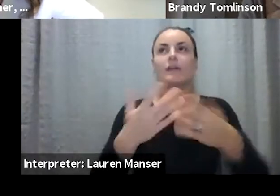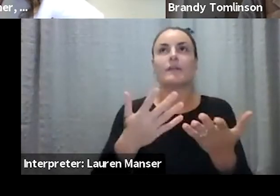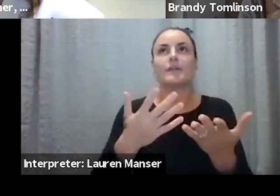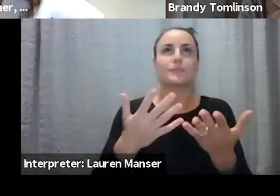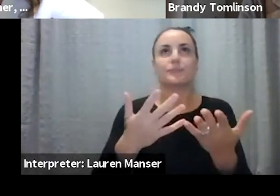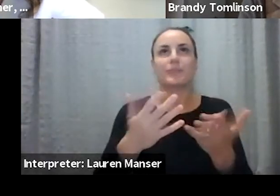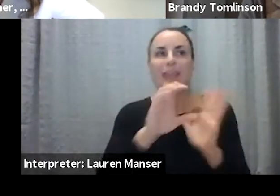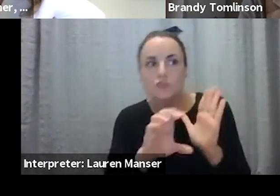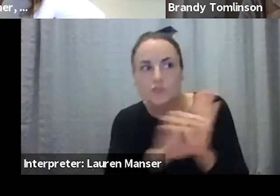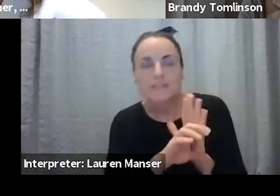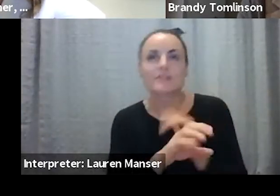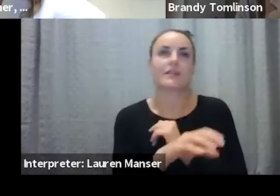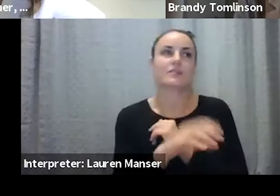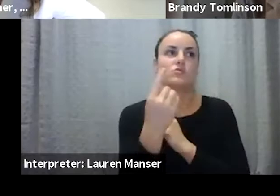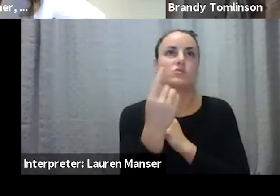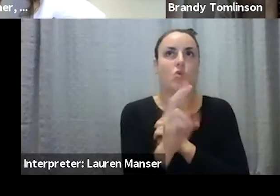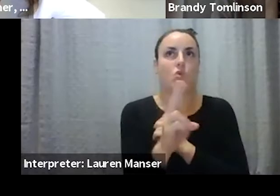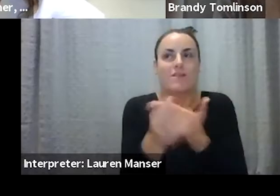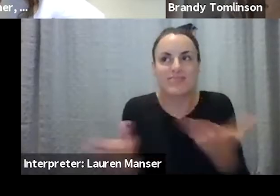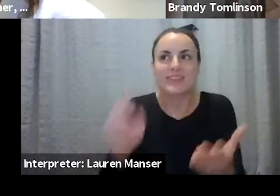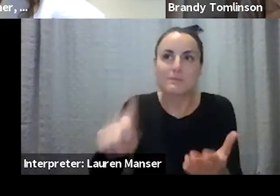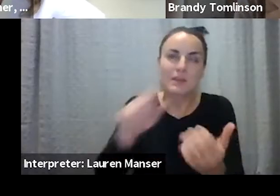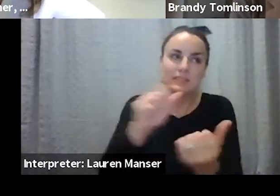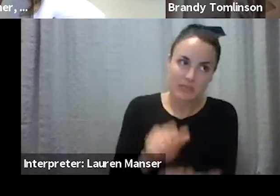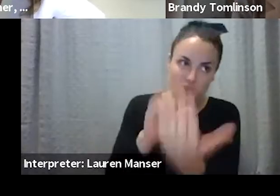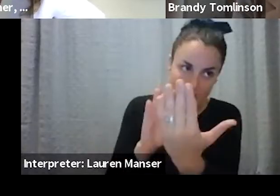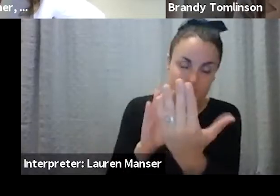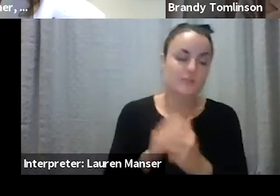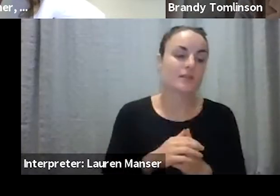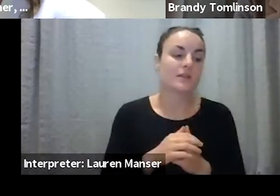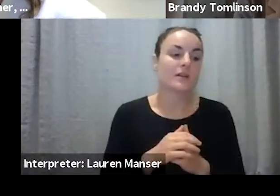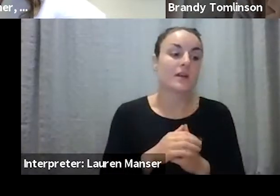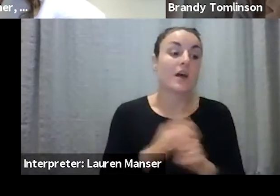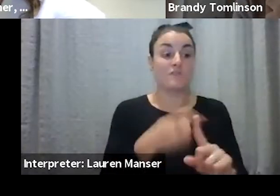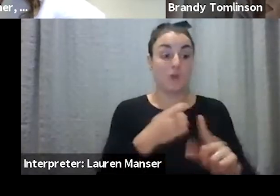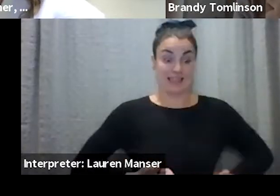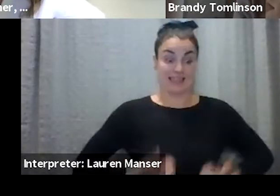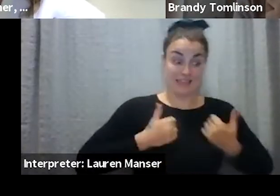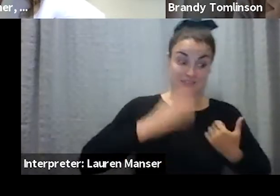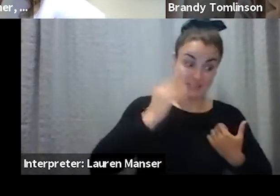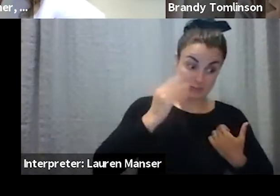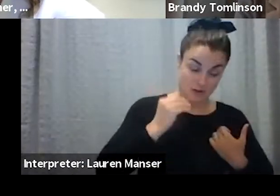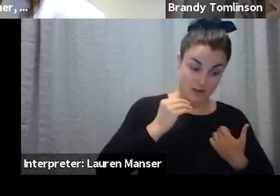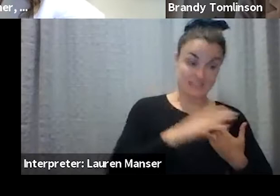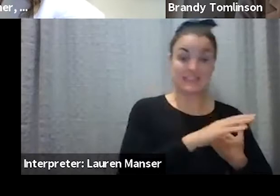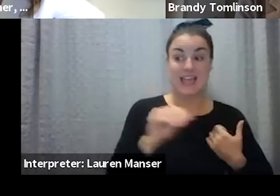and the lived experience, not only of our panelists, but of people that they have also, whether employed or worked with,